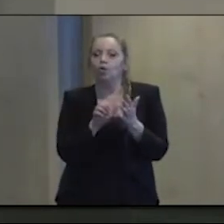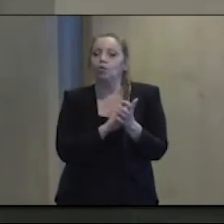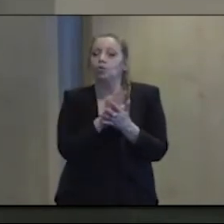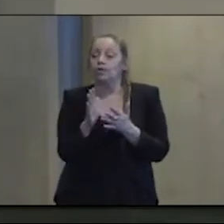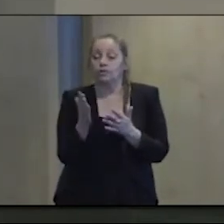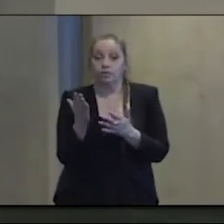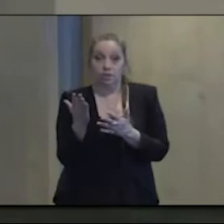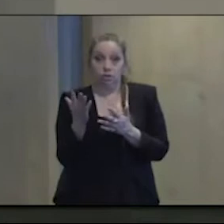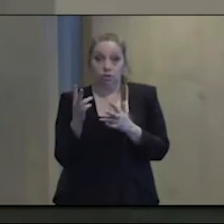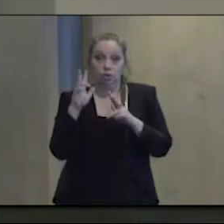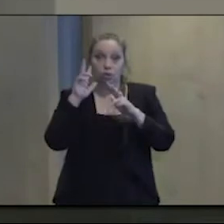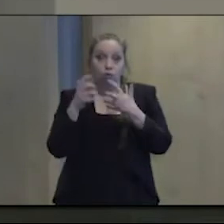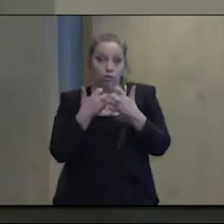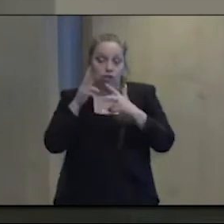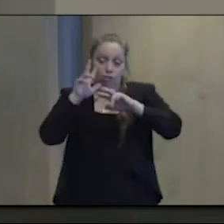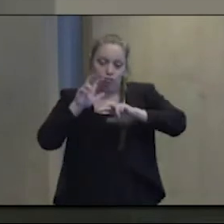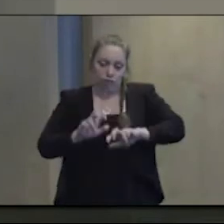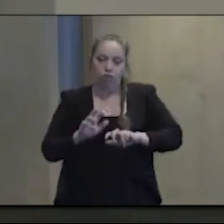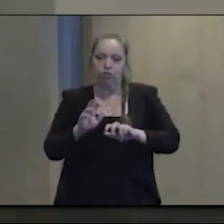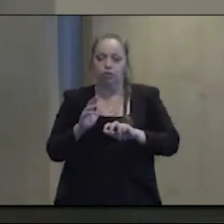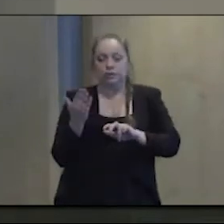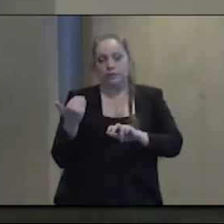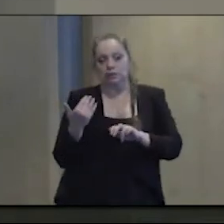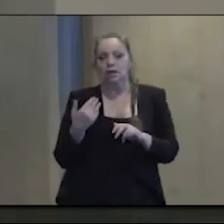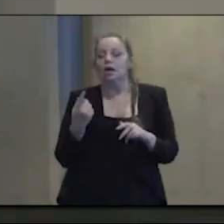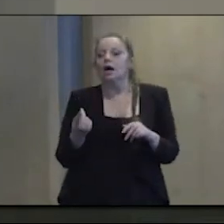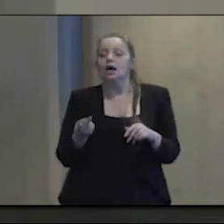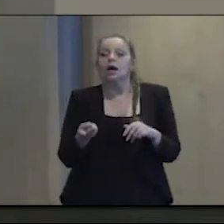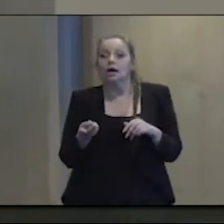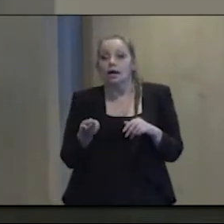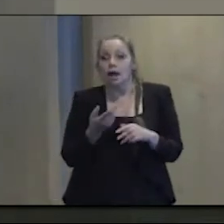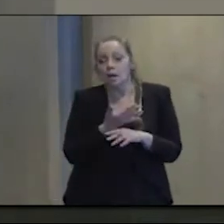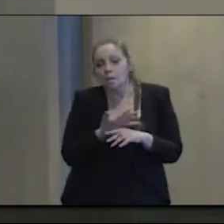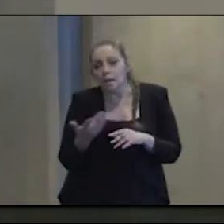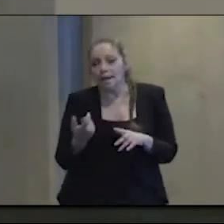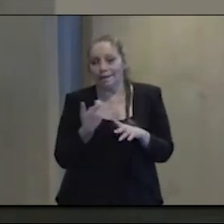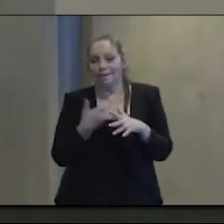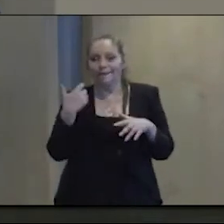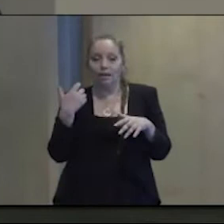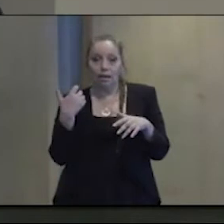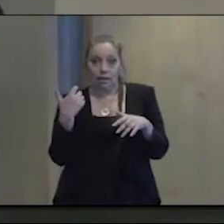estimated that around 1500 kilotonnes of retired photovoltaic waste will be generated in Australia